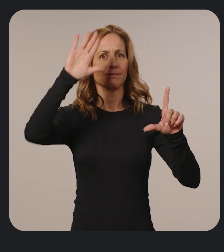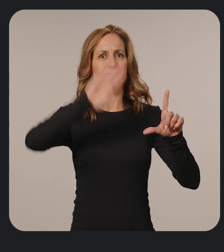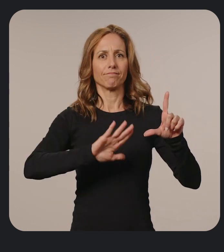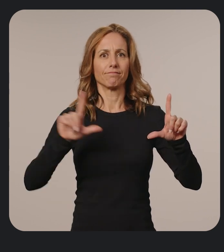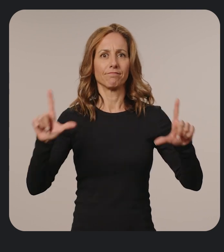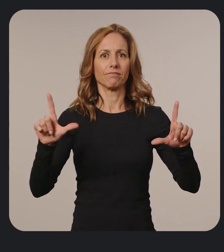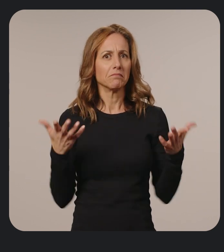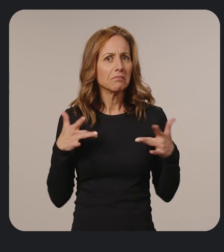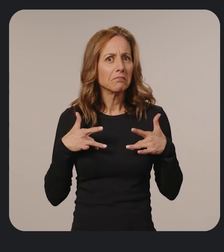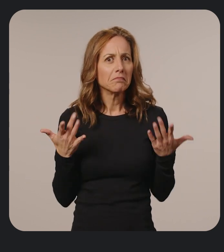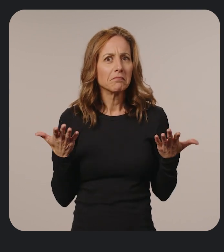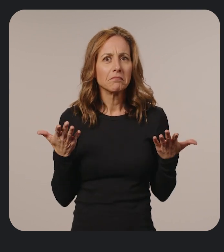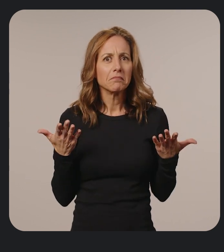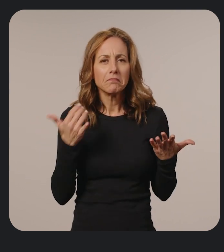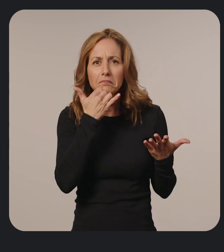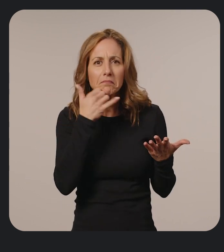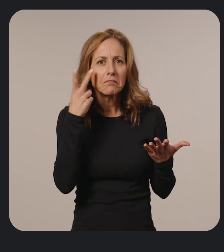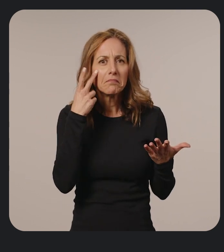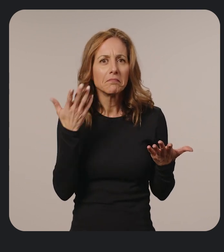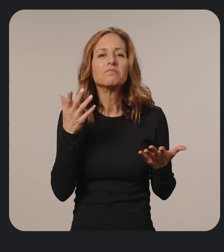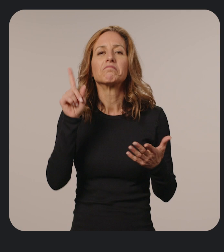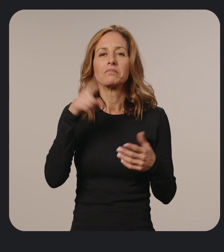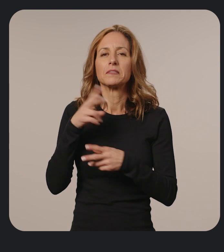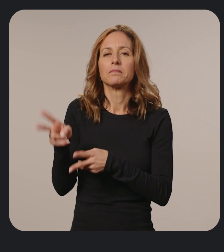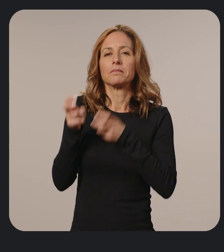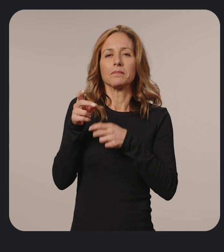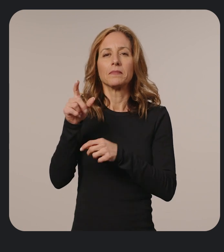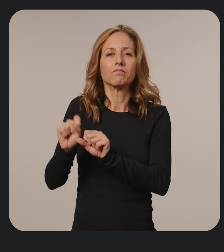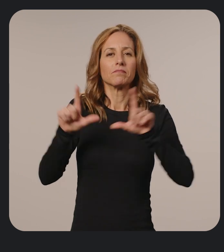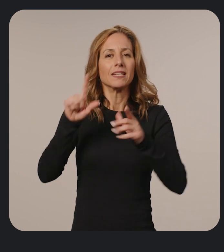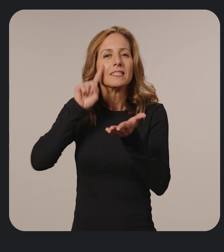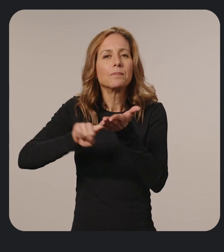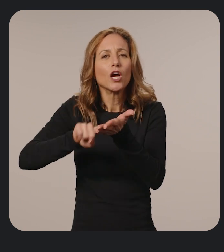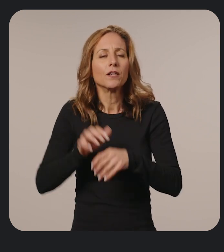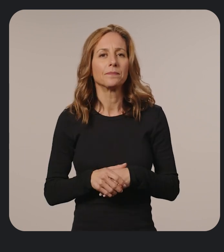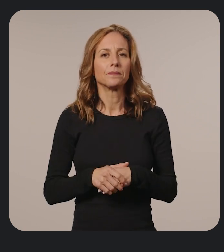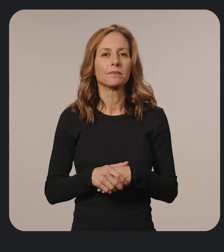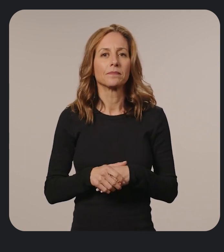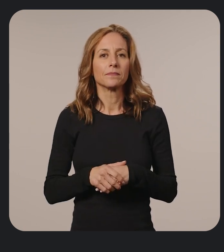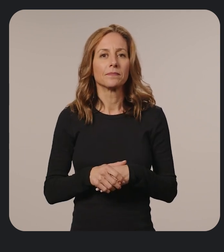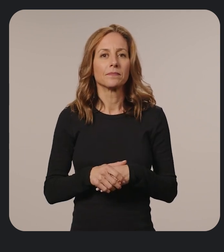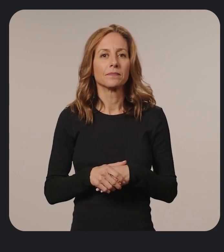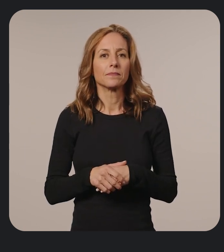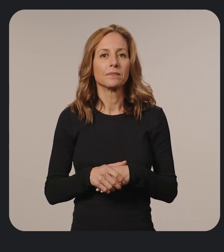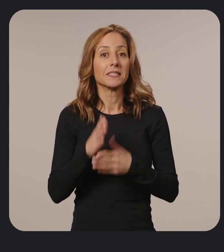and I get a blank white browser screen. So what's going on here? Let me pull up the Inspector real quick.